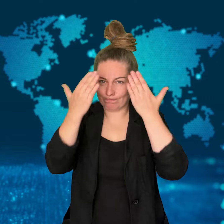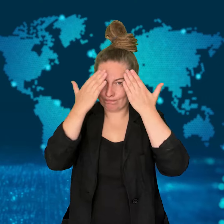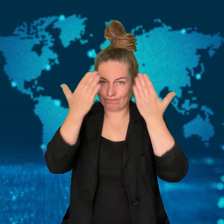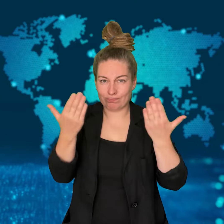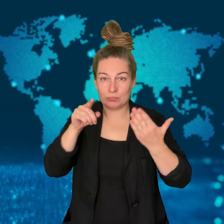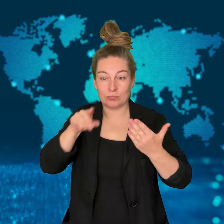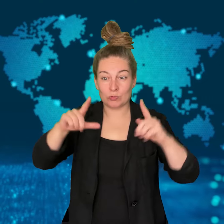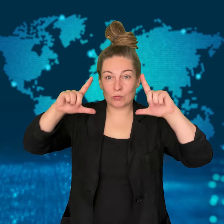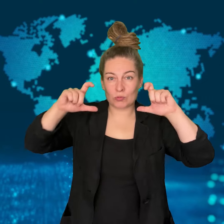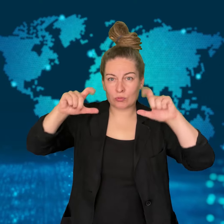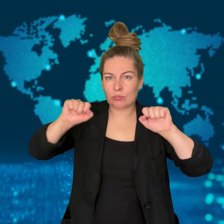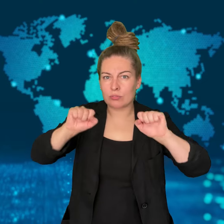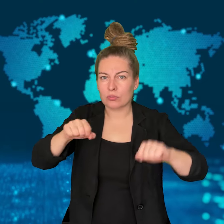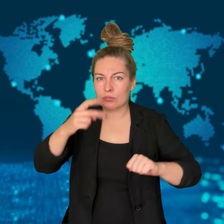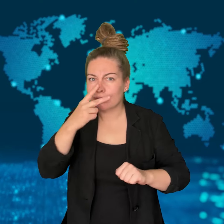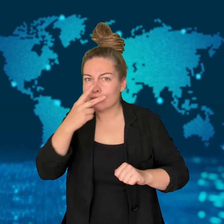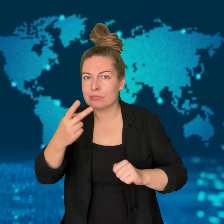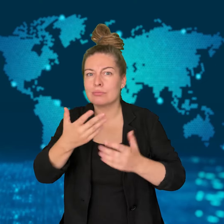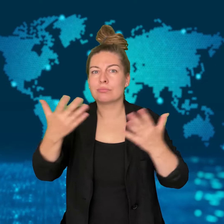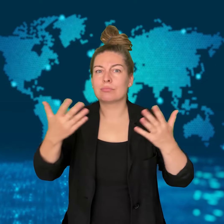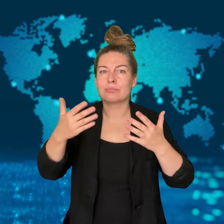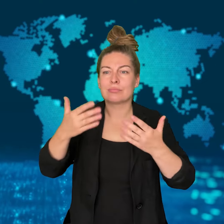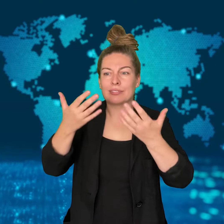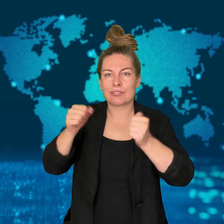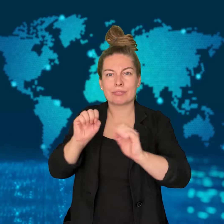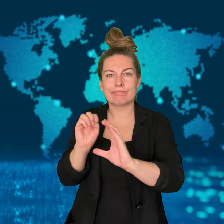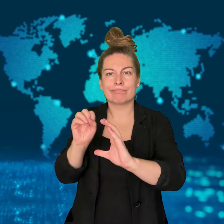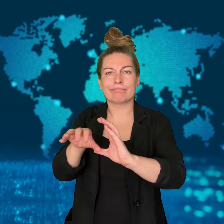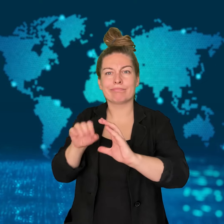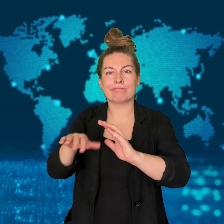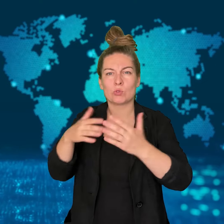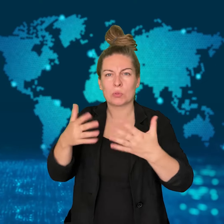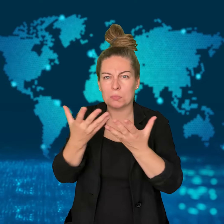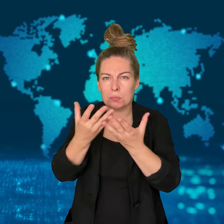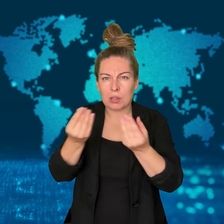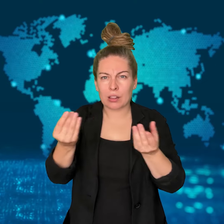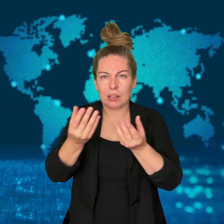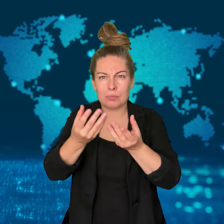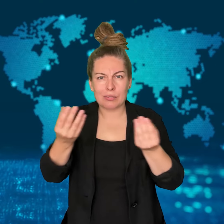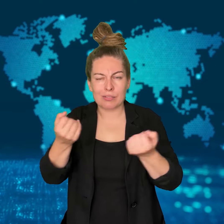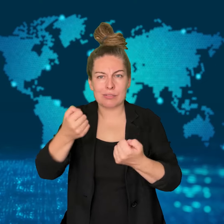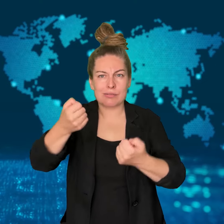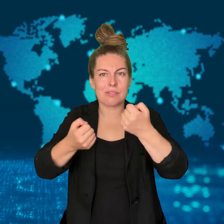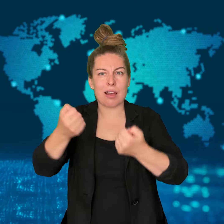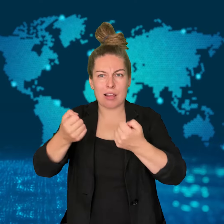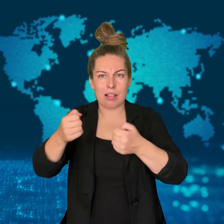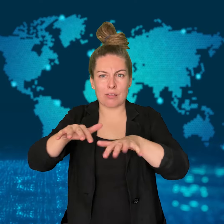The photos showed a warehouse filled with long rows of machines.